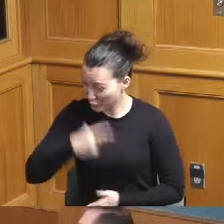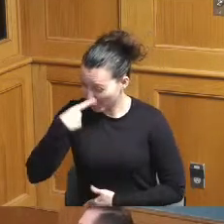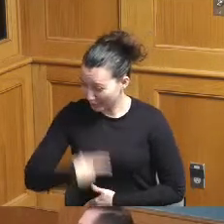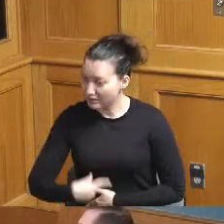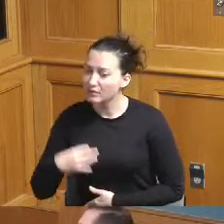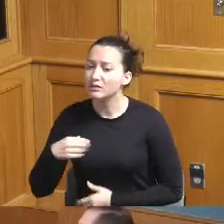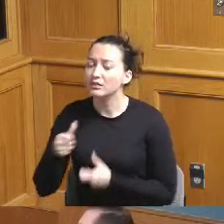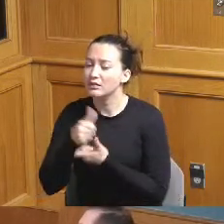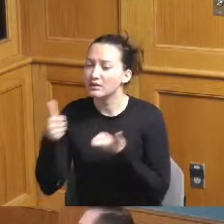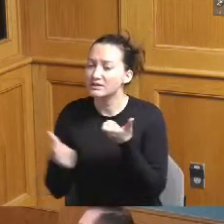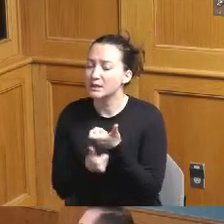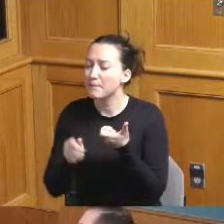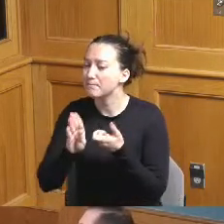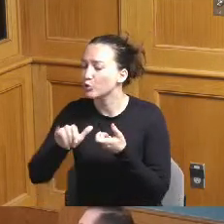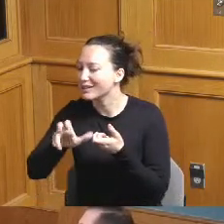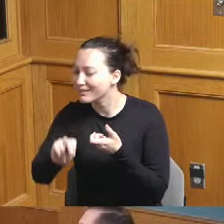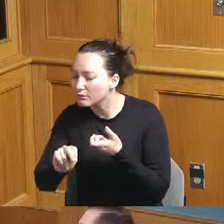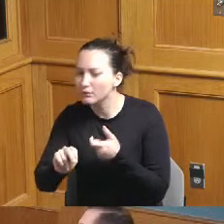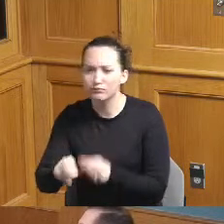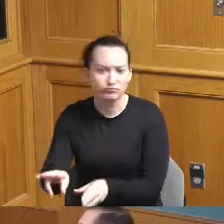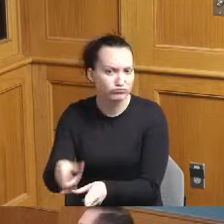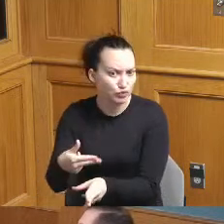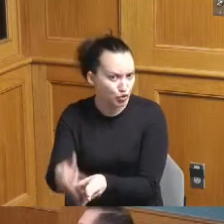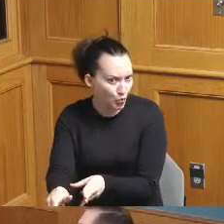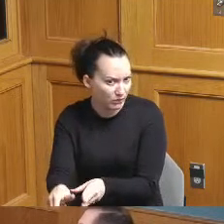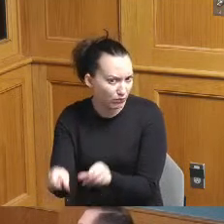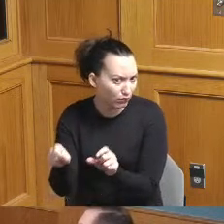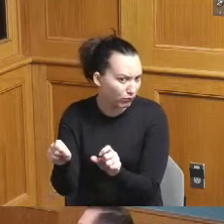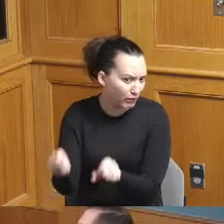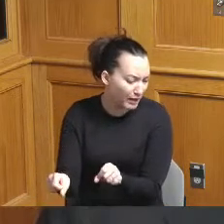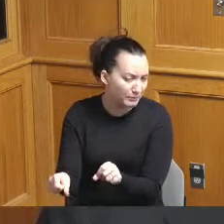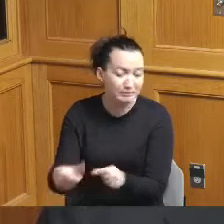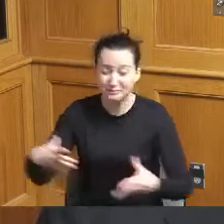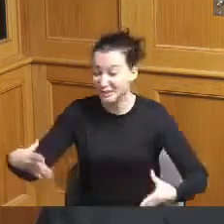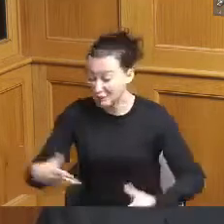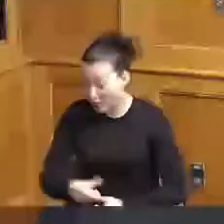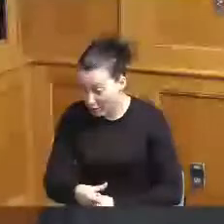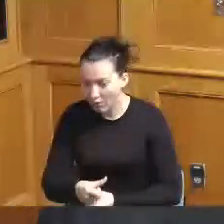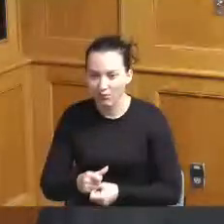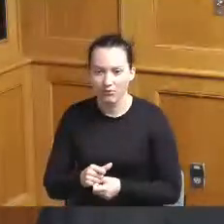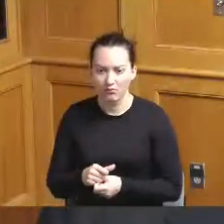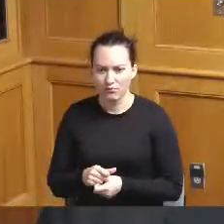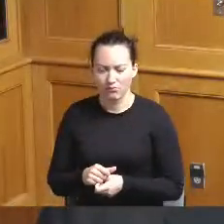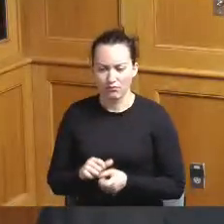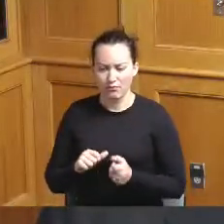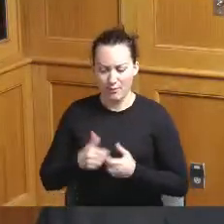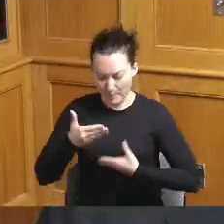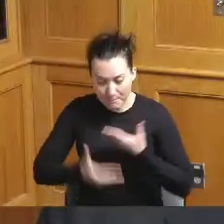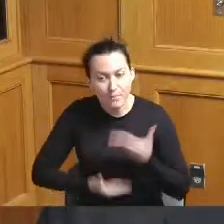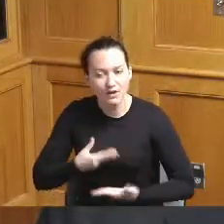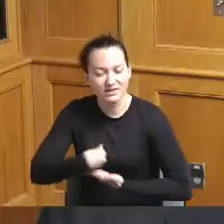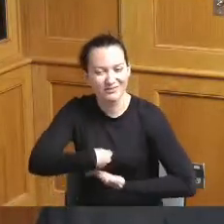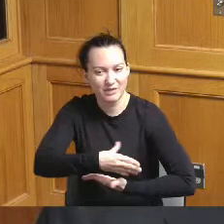Administrator Bergen just to very briefly give a summary of how we go about budgeting the Board of